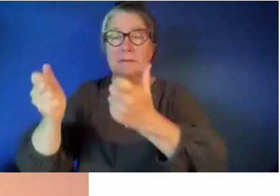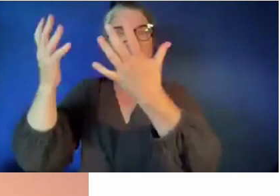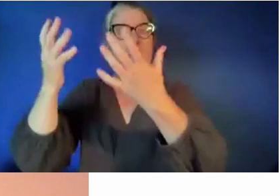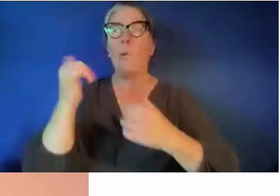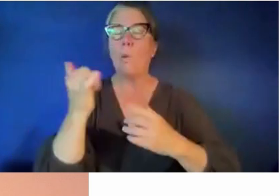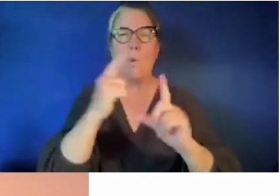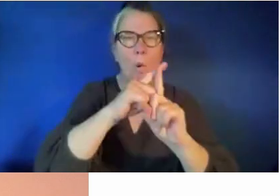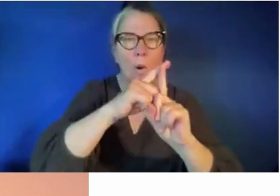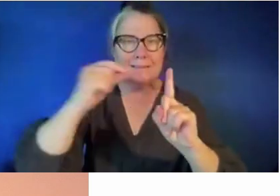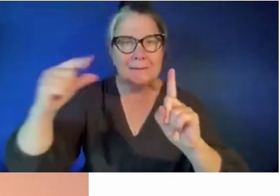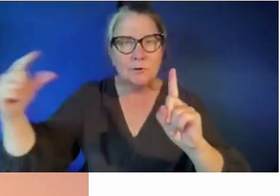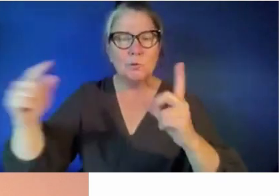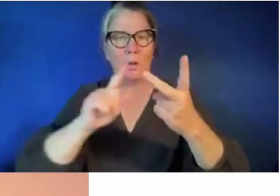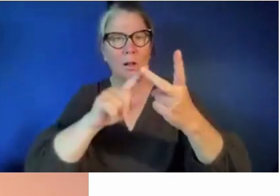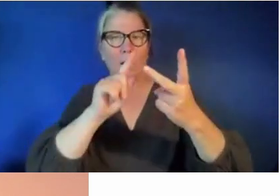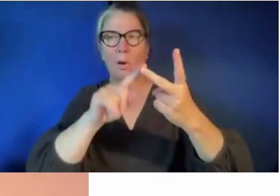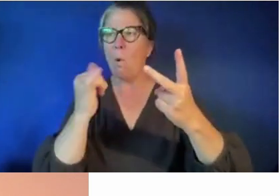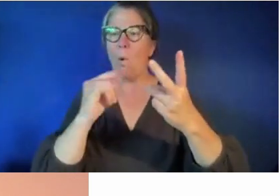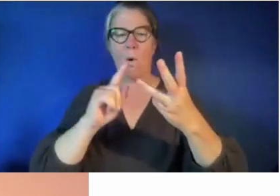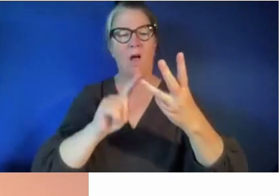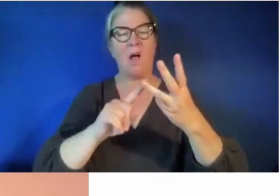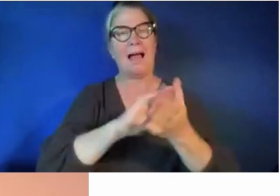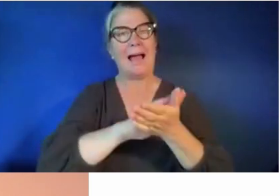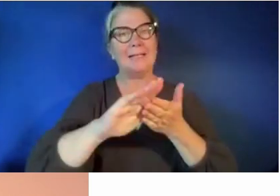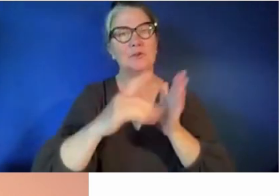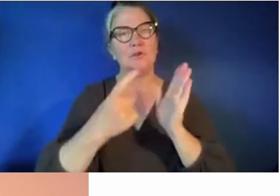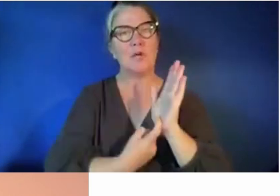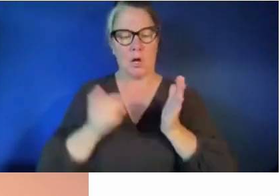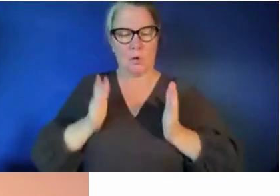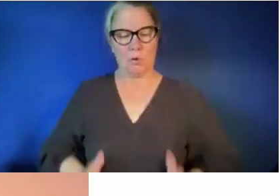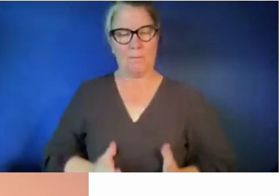a range of other specialist expertise and how that can be applied within the public service.